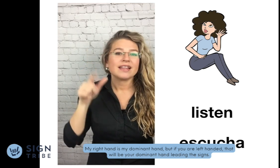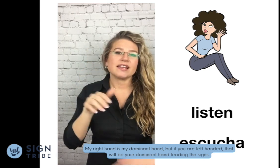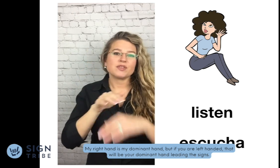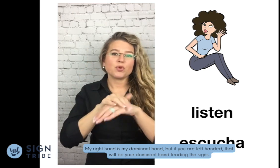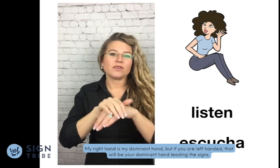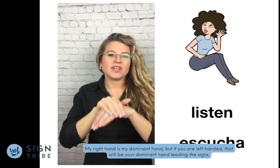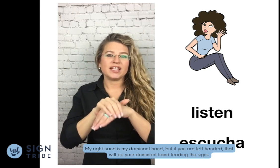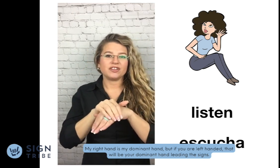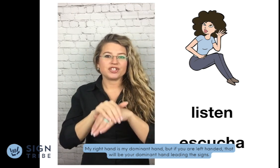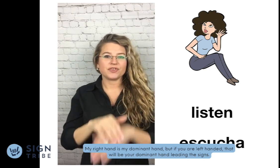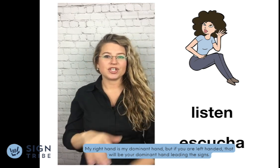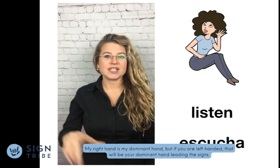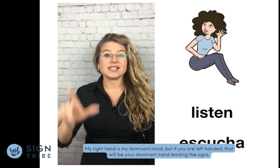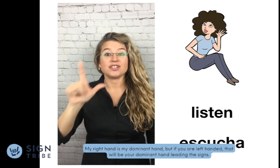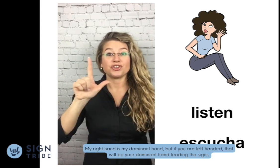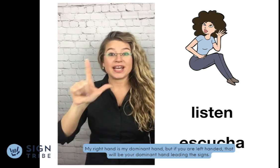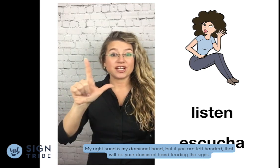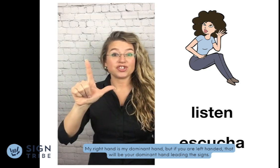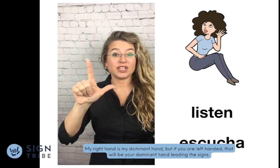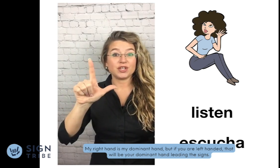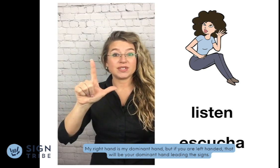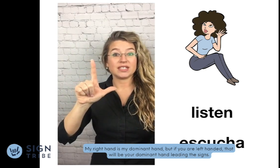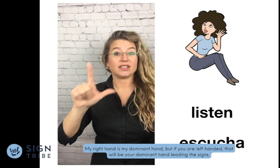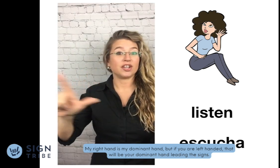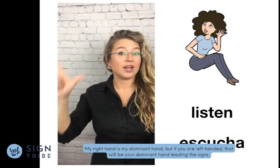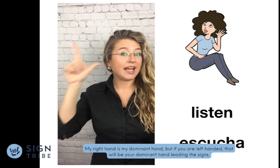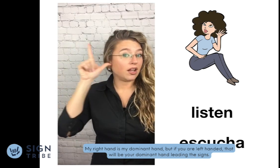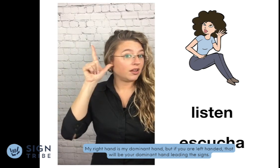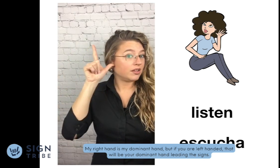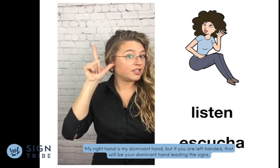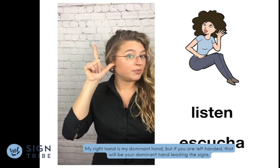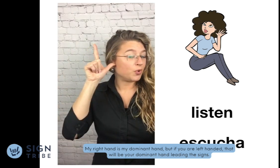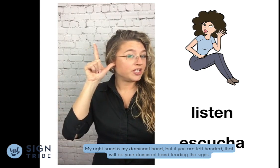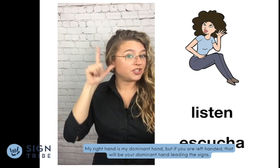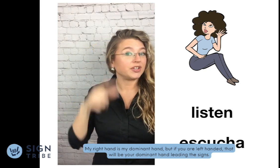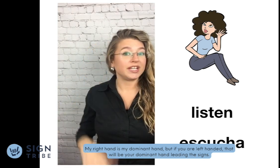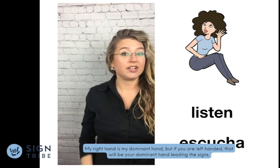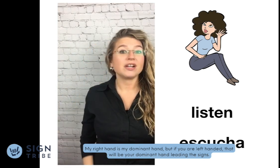that's more of the English version since you're actually using the letter L to point to your ear.